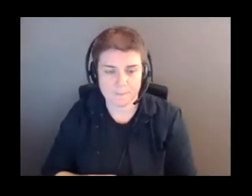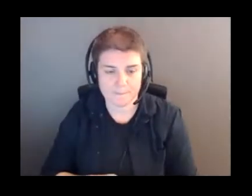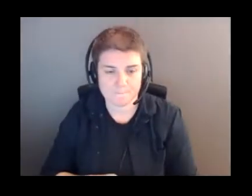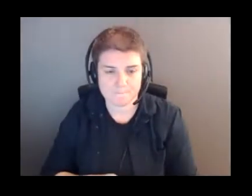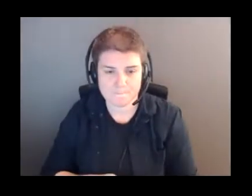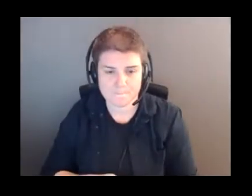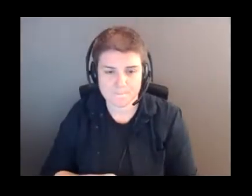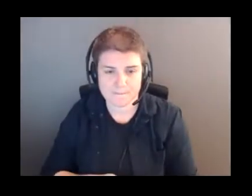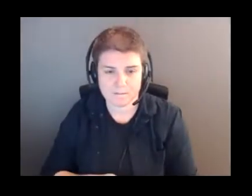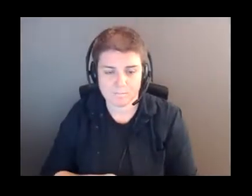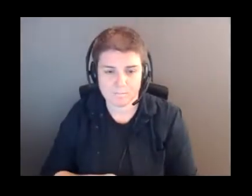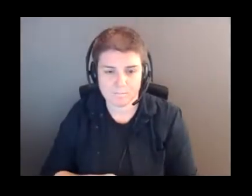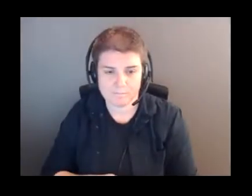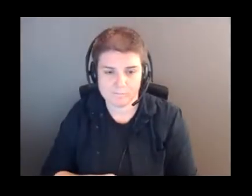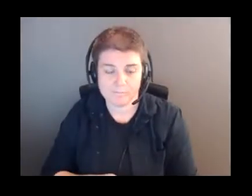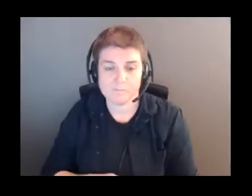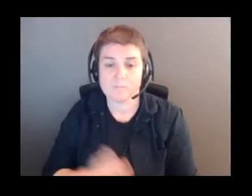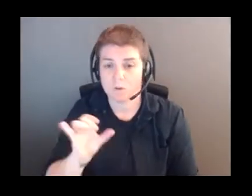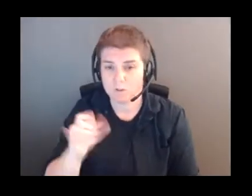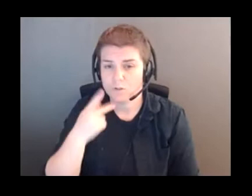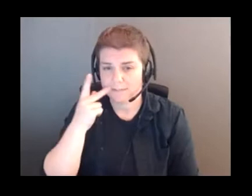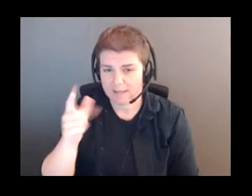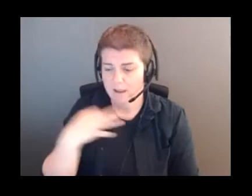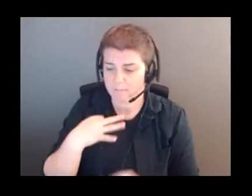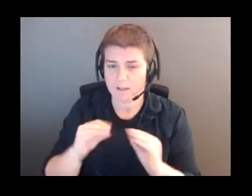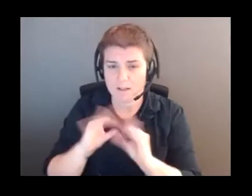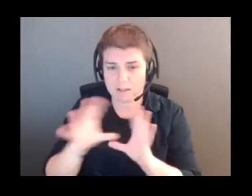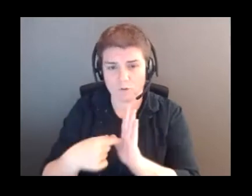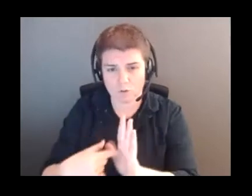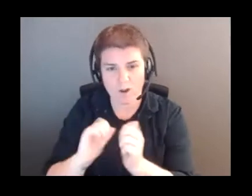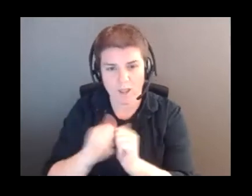piece is that the applicant has clearly demonstrated how this project is important to their ability